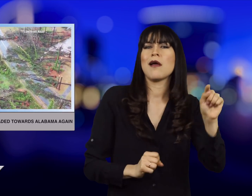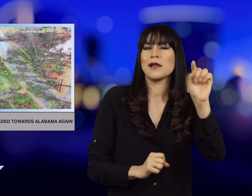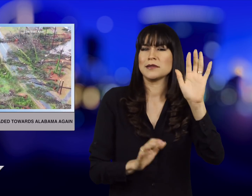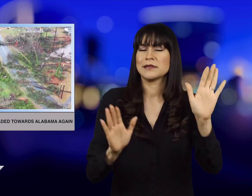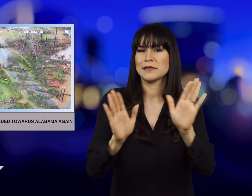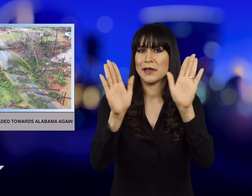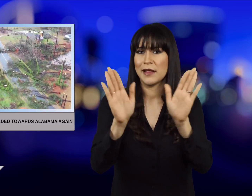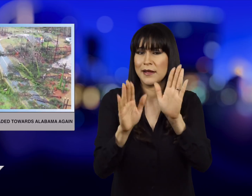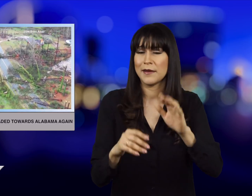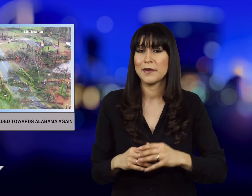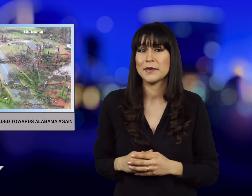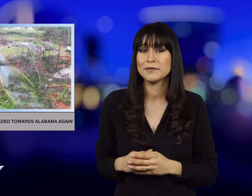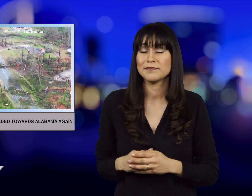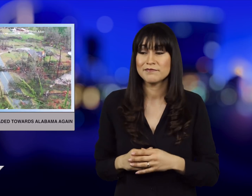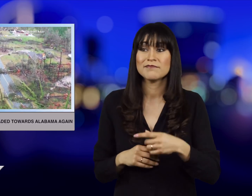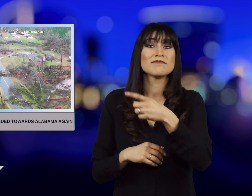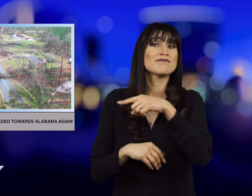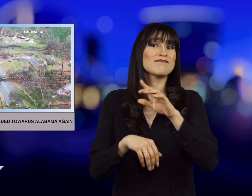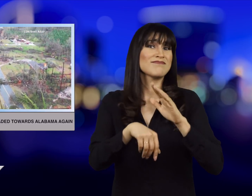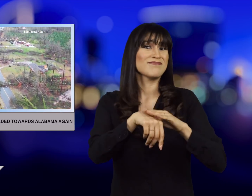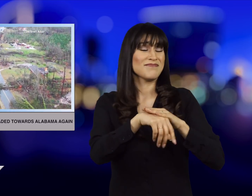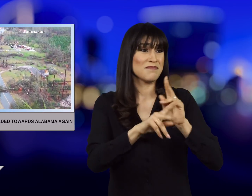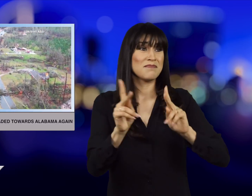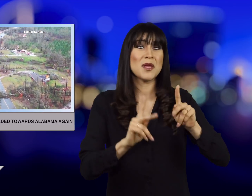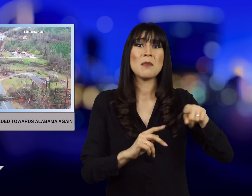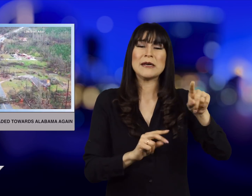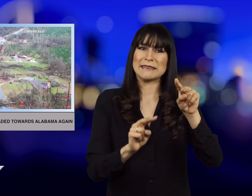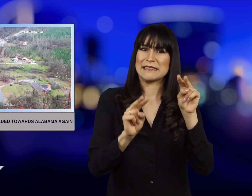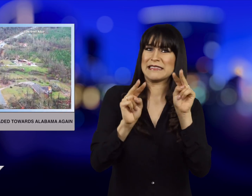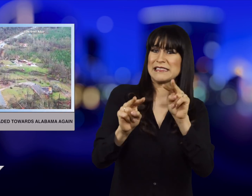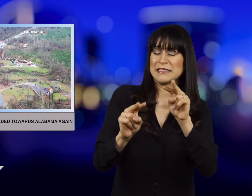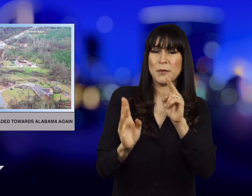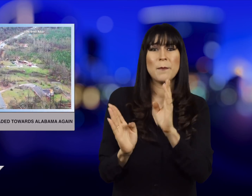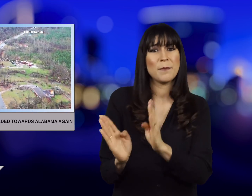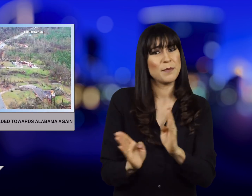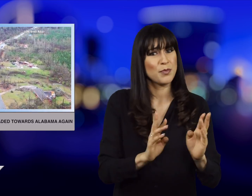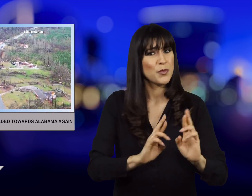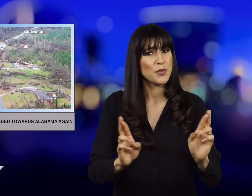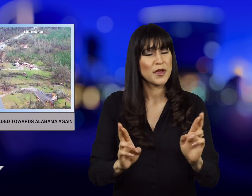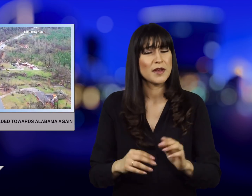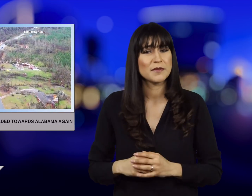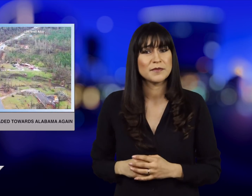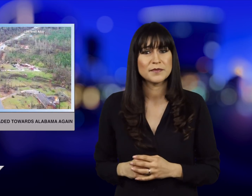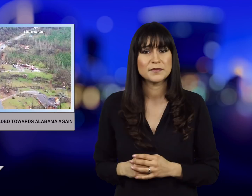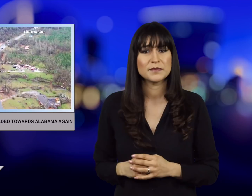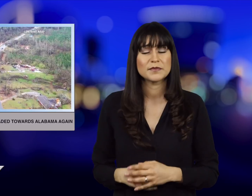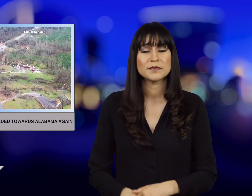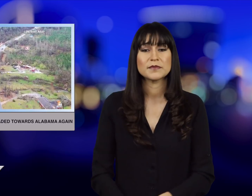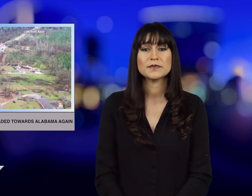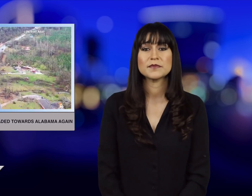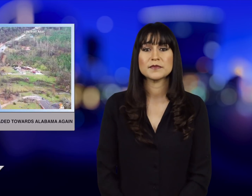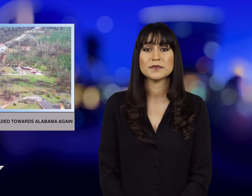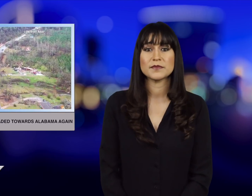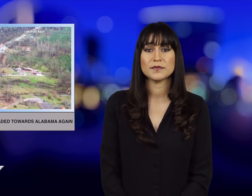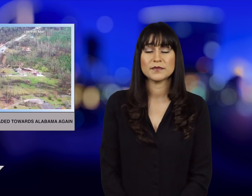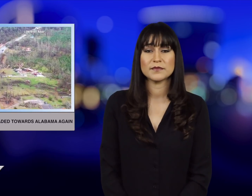of the state on Sunday. Residents are being urged to stay alert and be prepared.